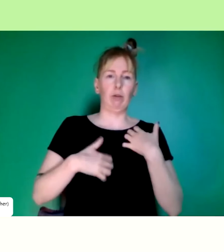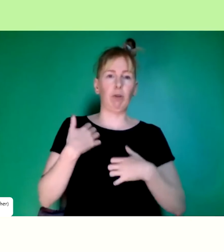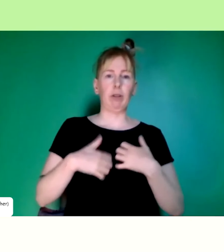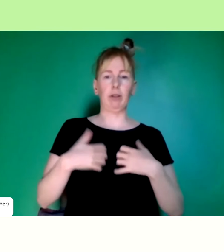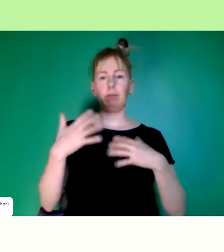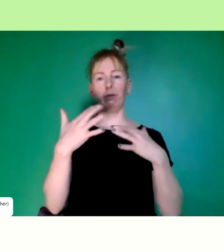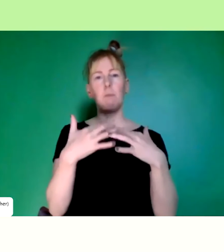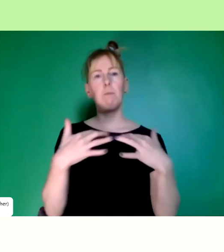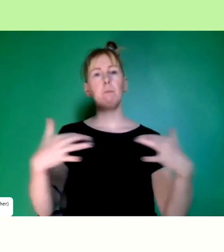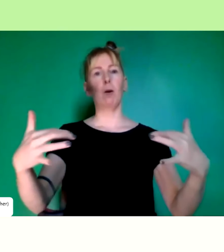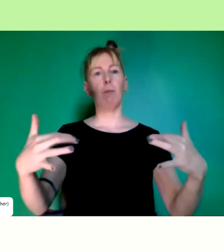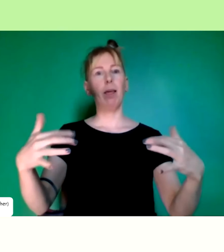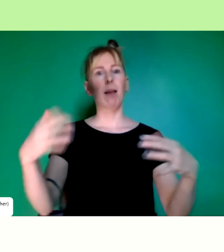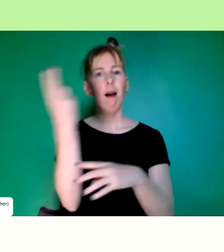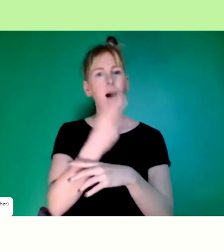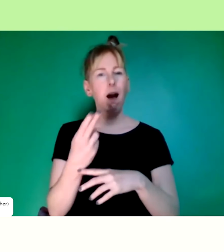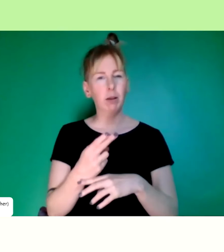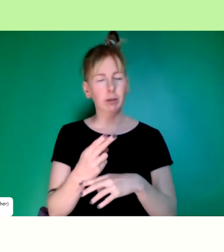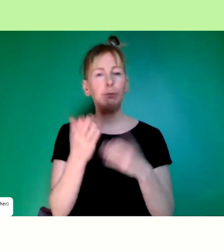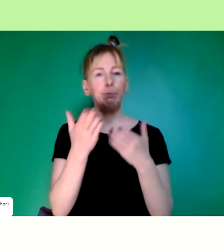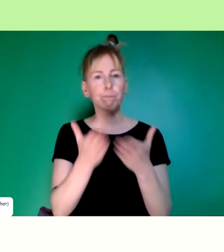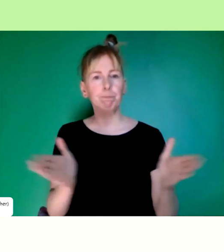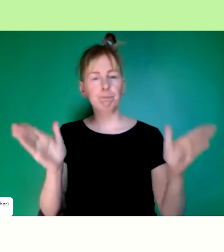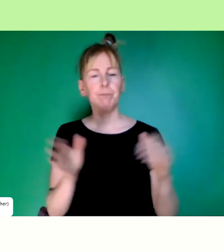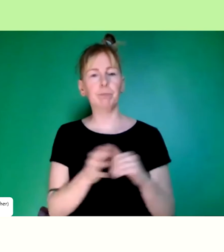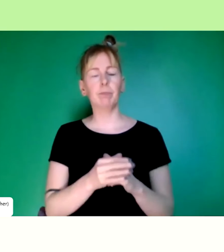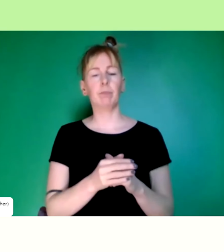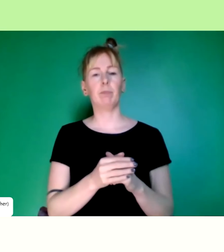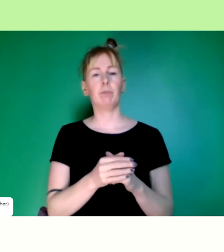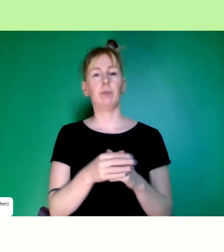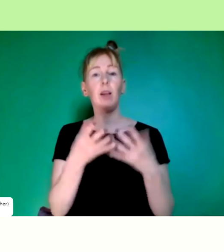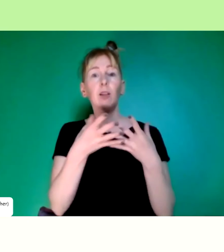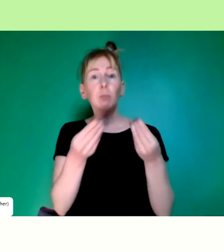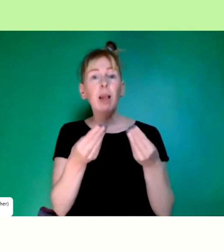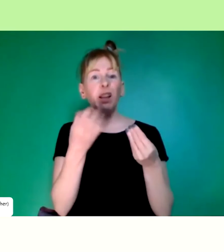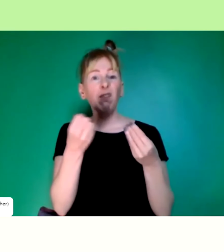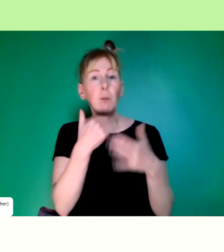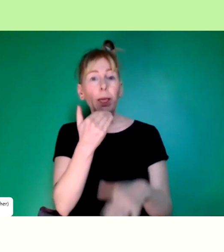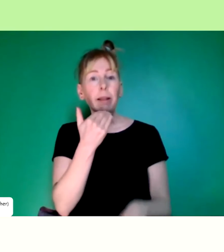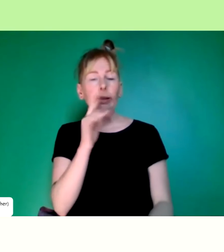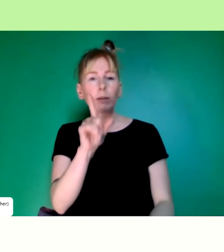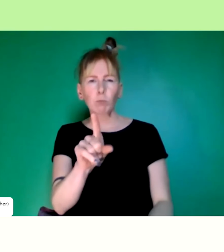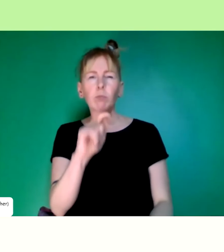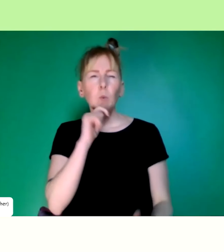Places will be limited, so do look out for our next newsletter and book your free place.